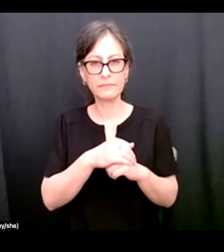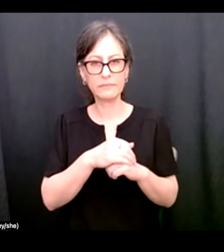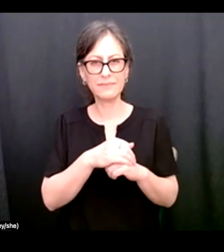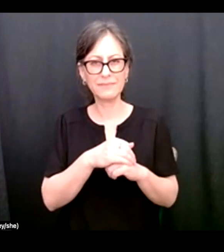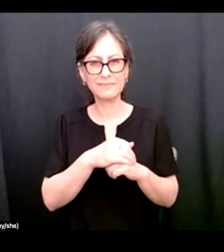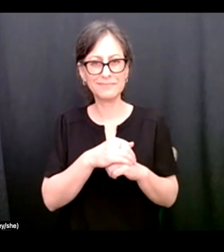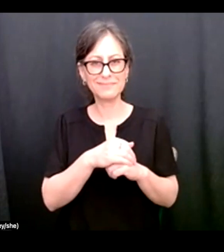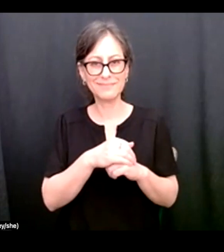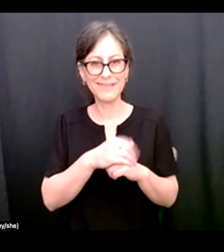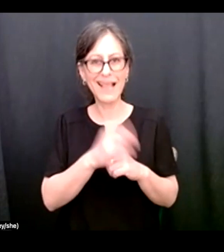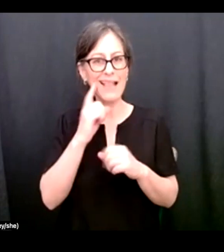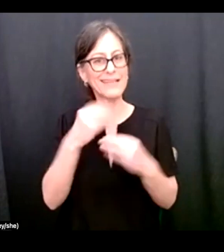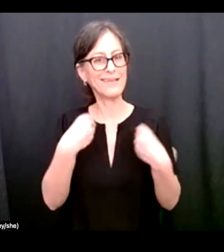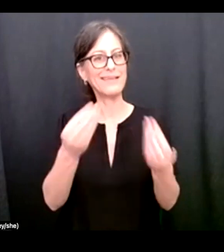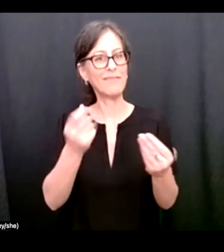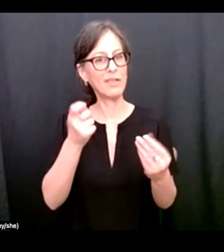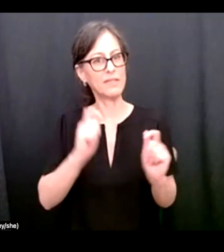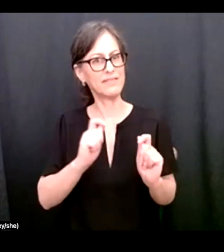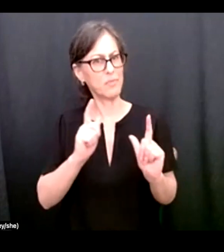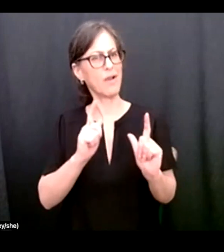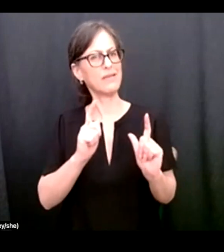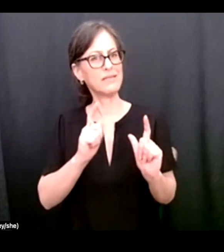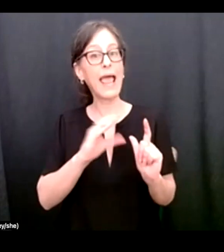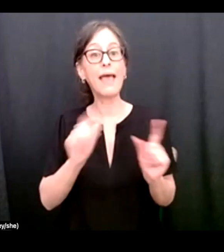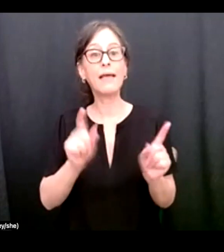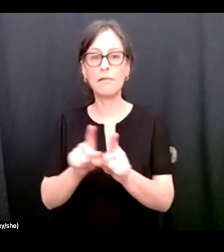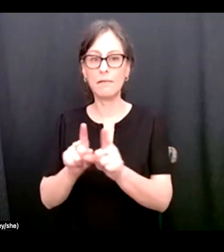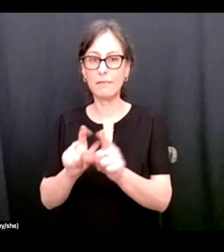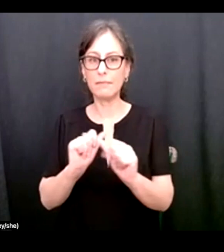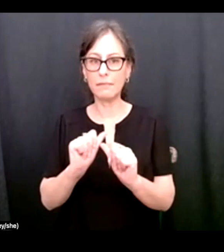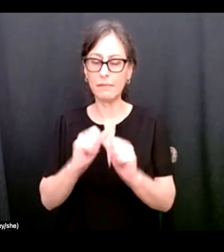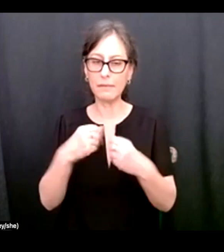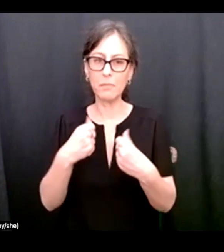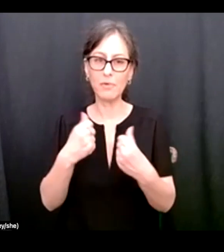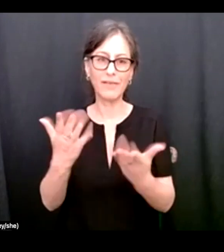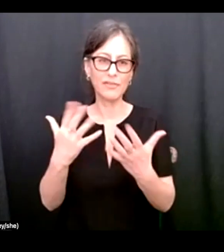surprising I think, and also I think it challenges folks expectations for